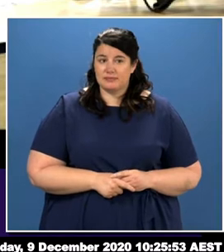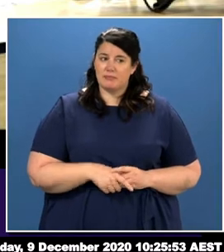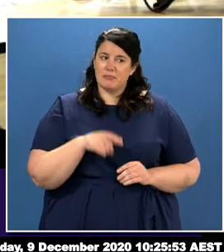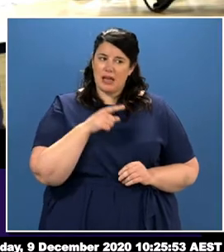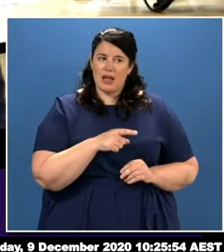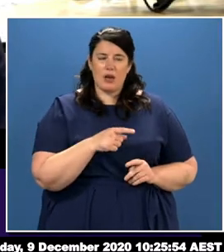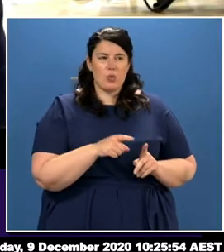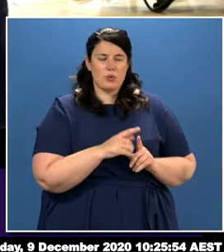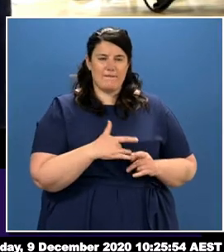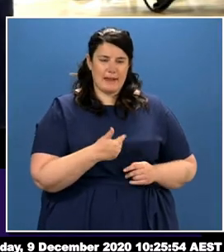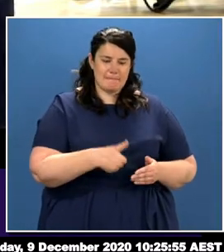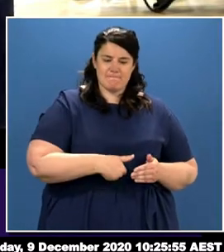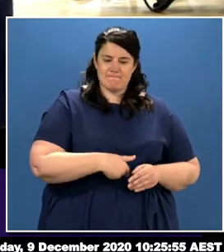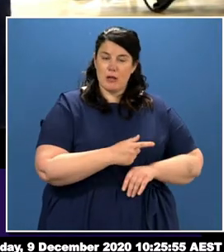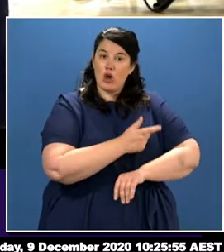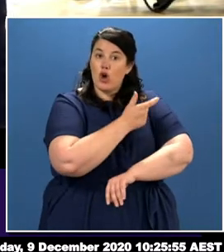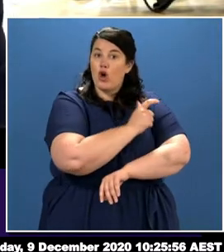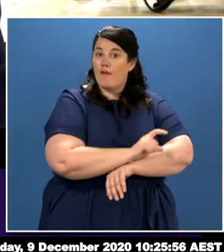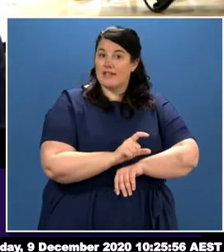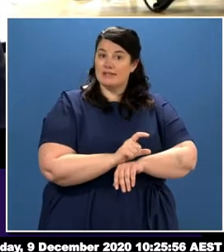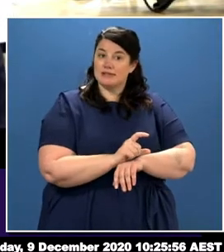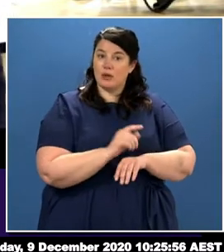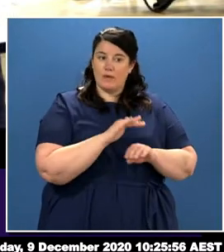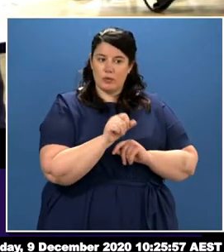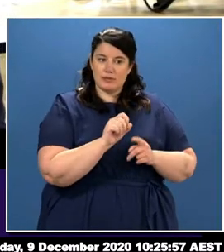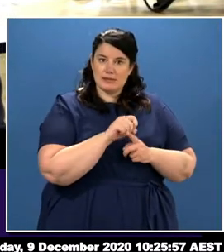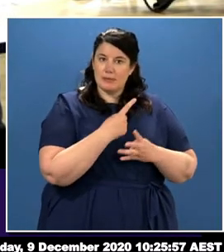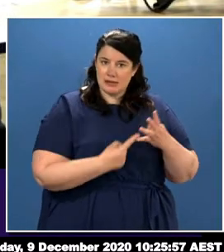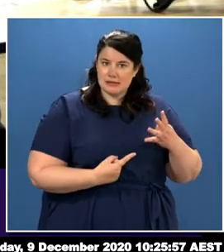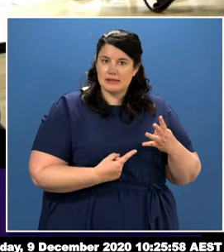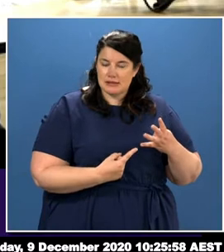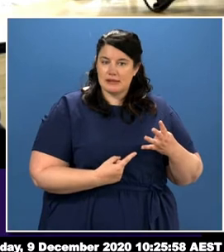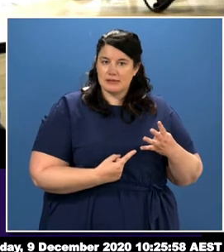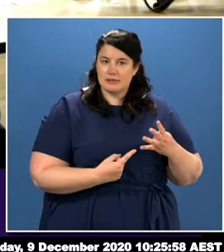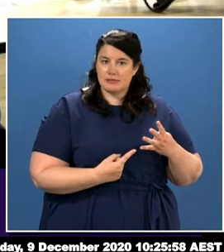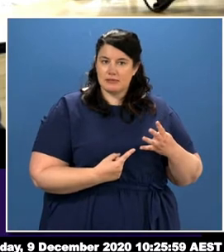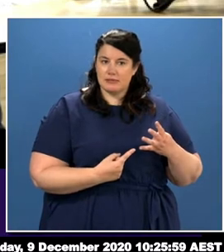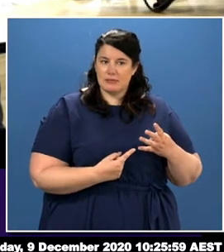didn't have in terms of your disability and how that perhaps affected you at university.